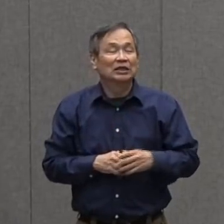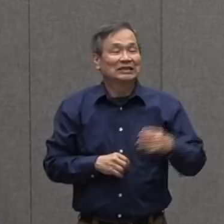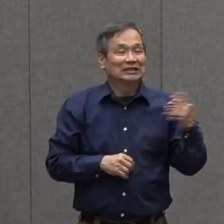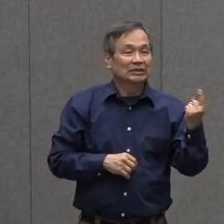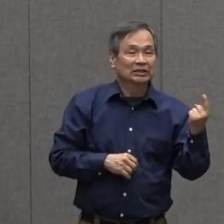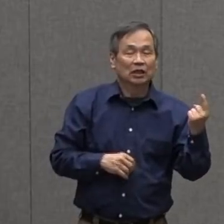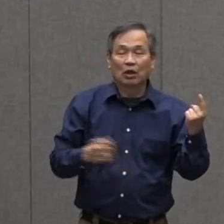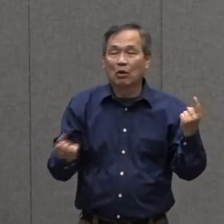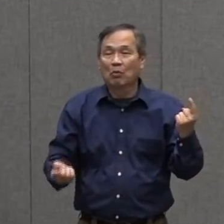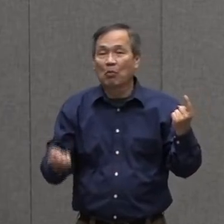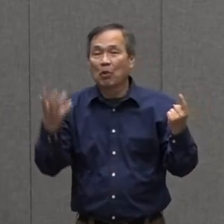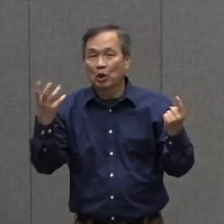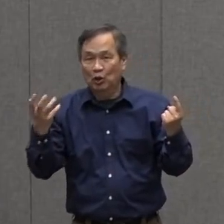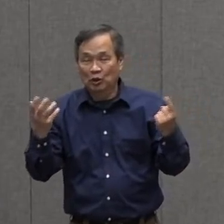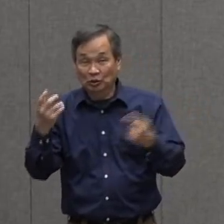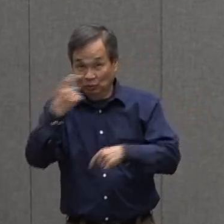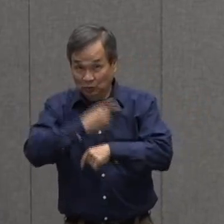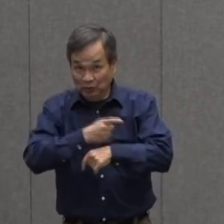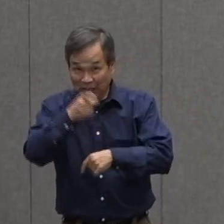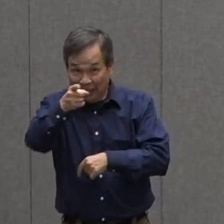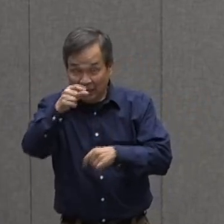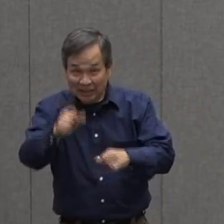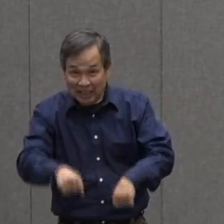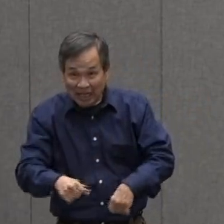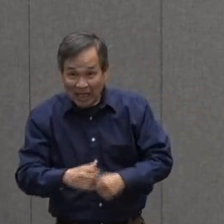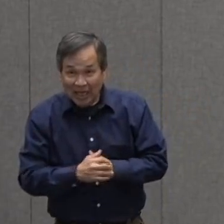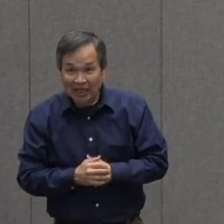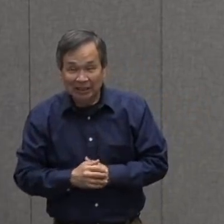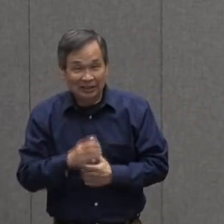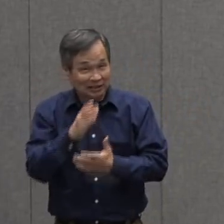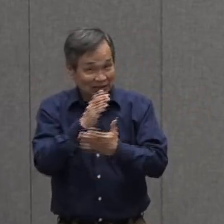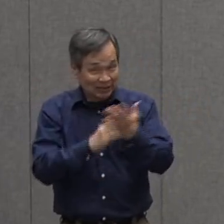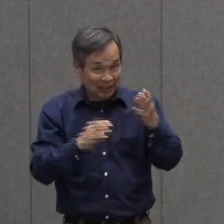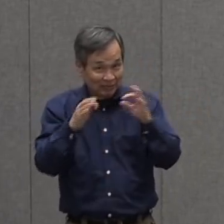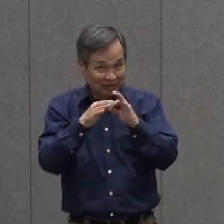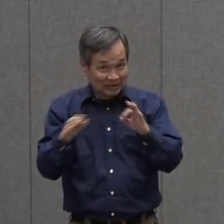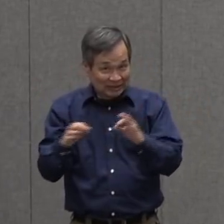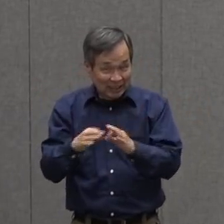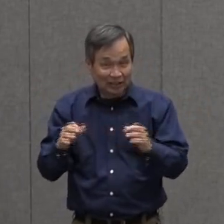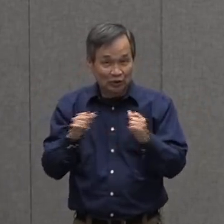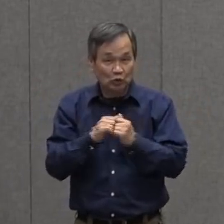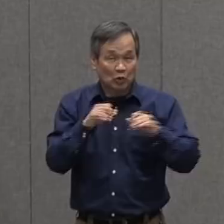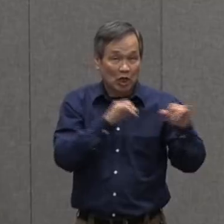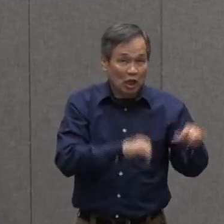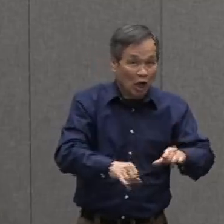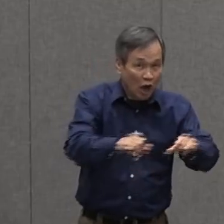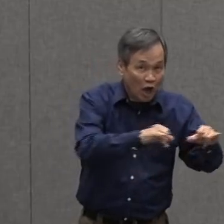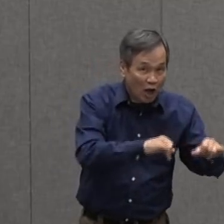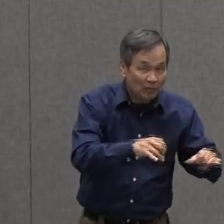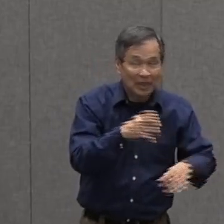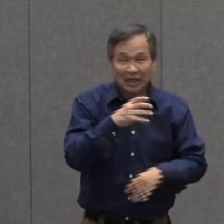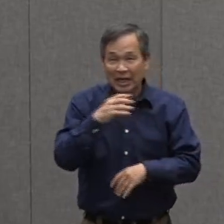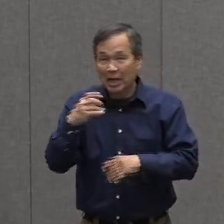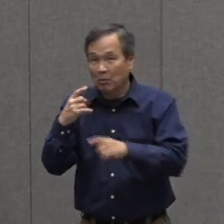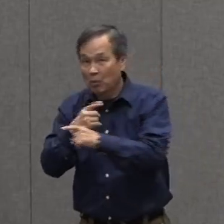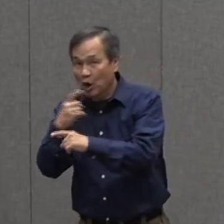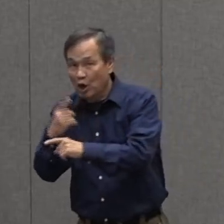Do you think today you'd be able to write some sentences using common nouns and proper nouns?